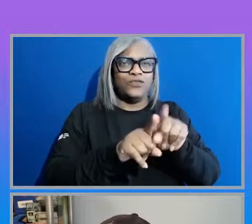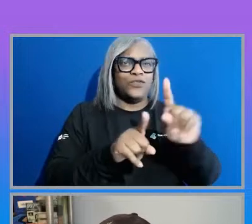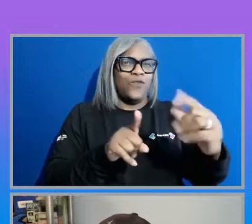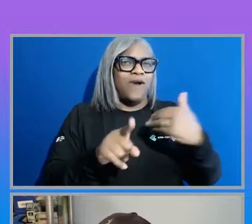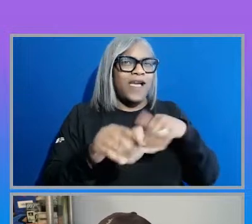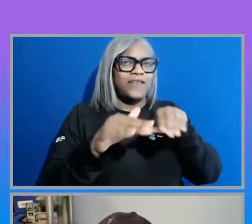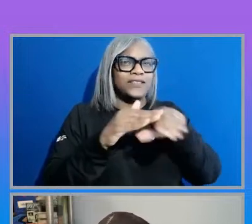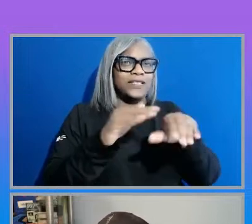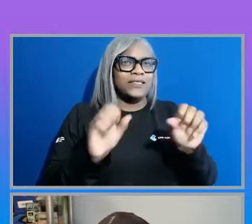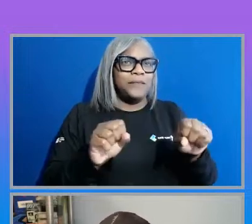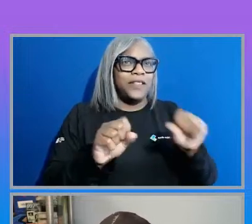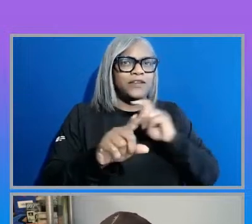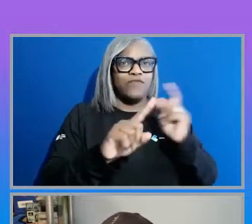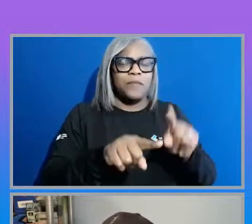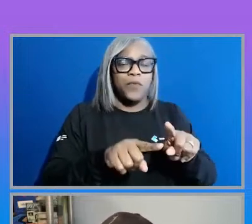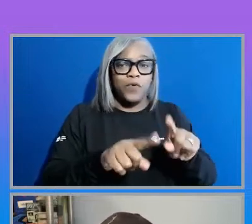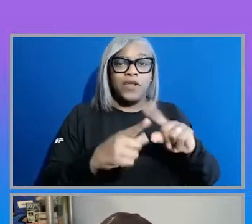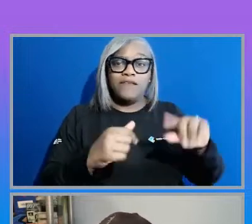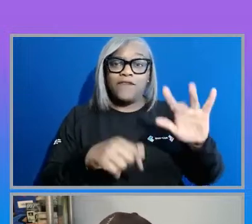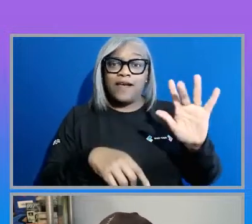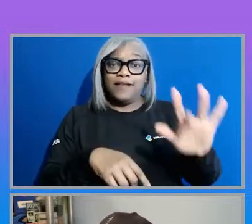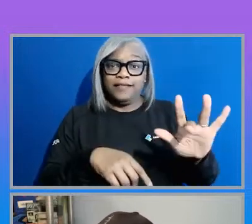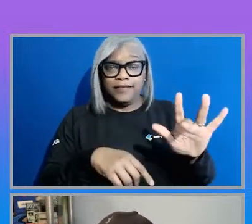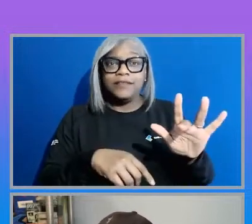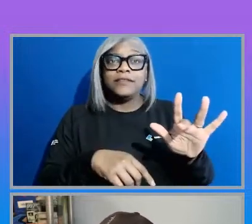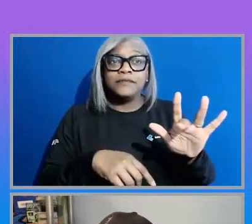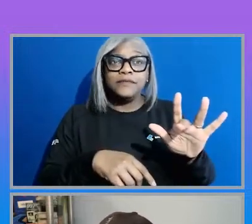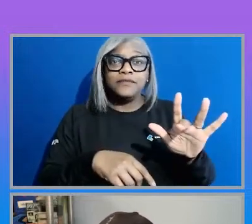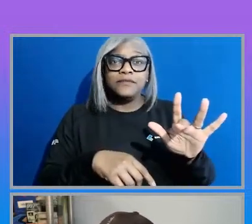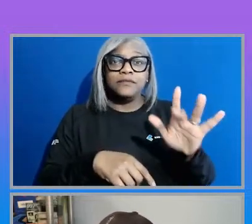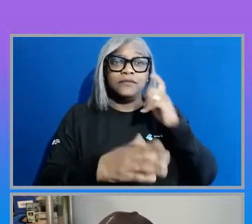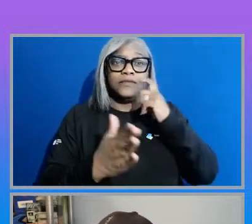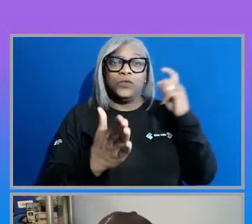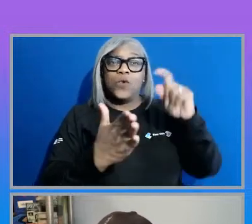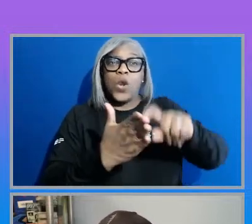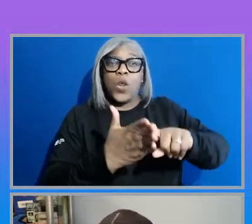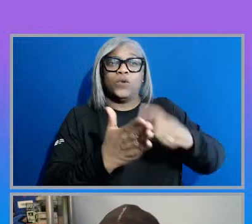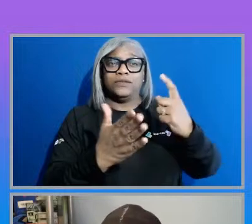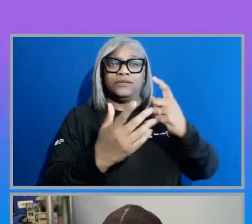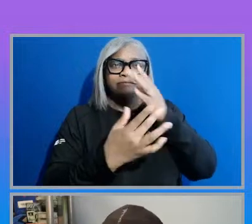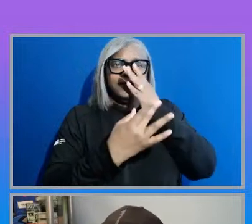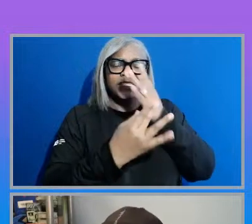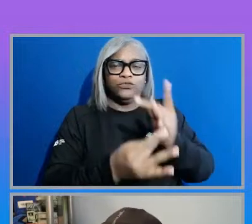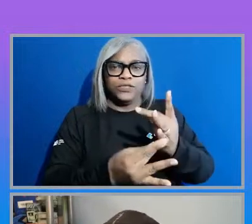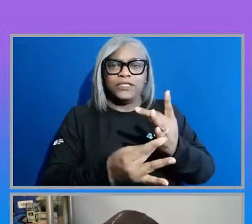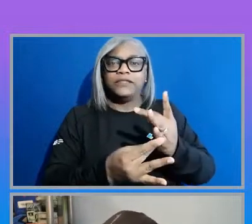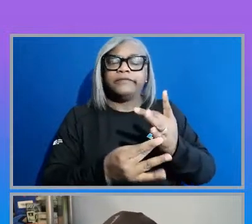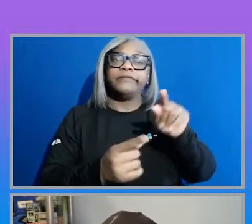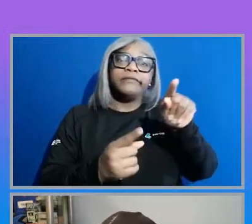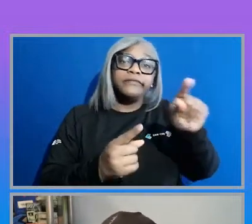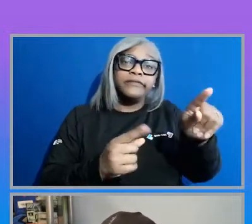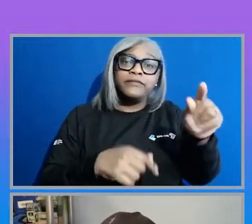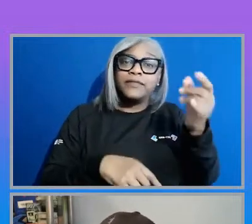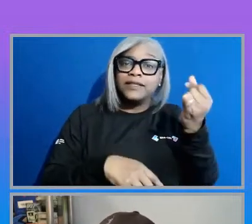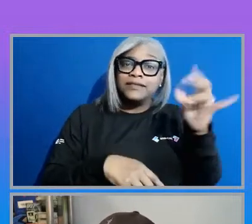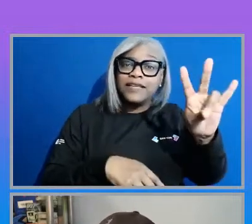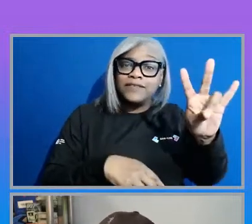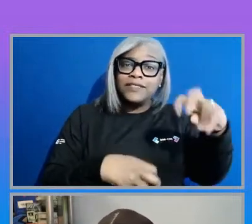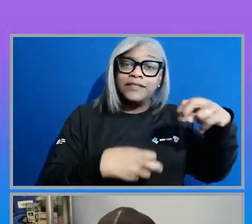report. If I click through to that report you'll get some interesting information. You see